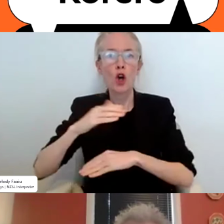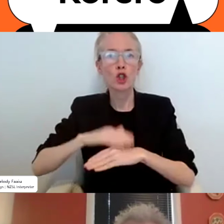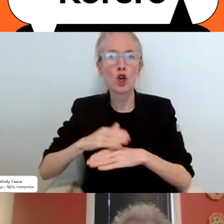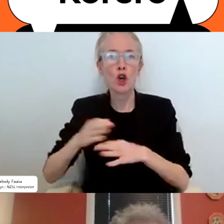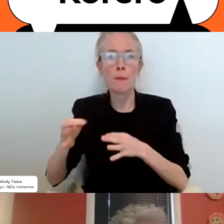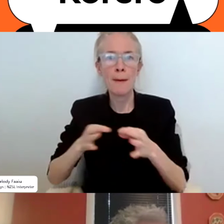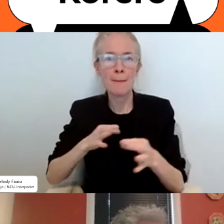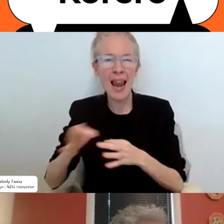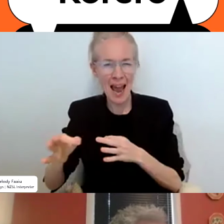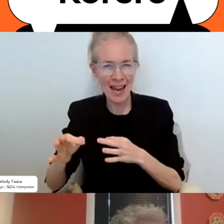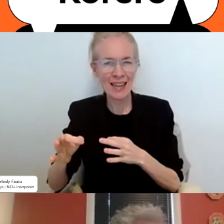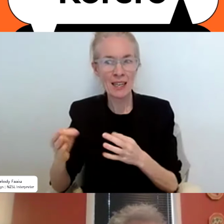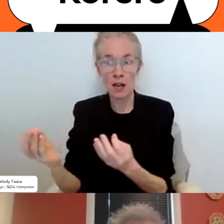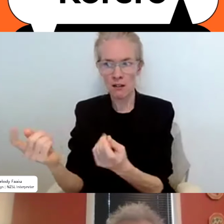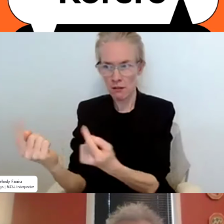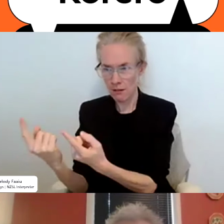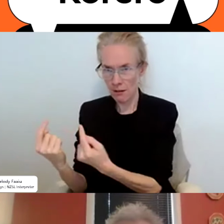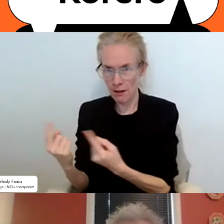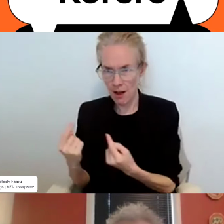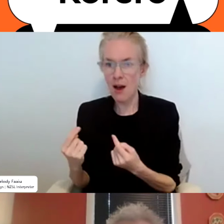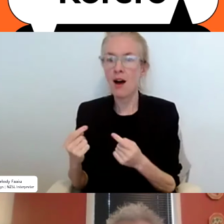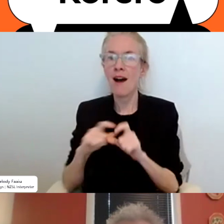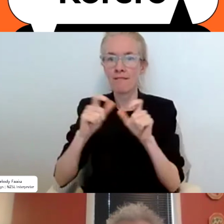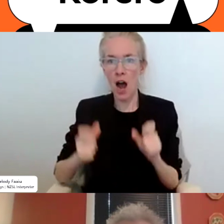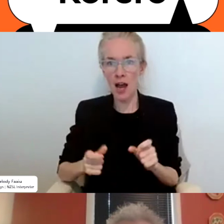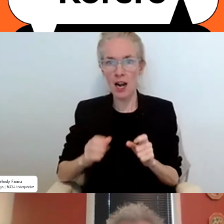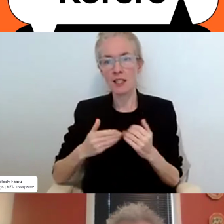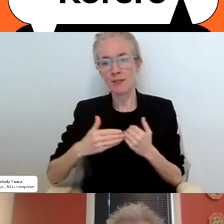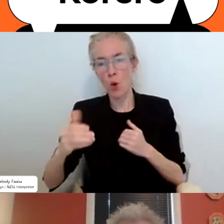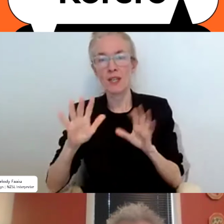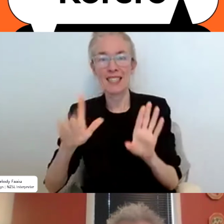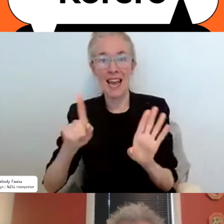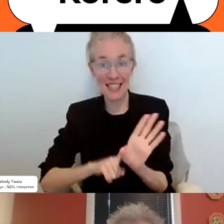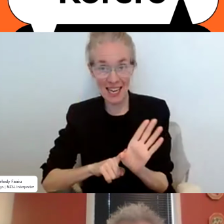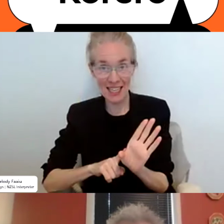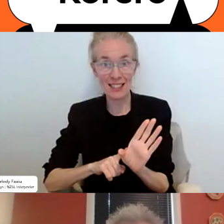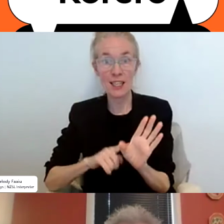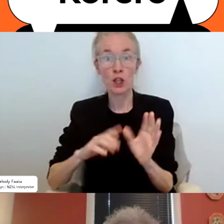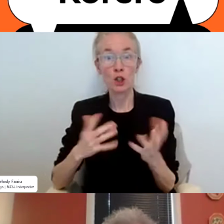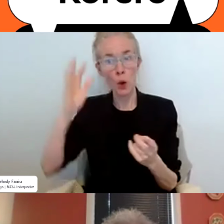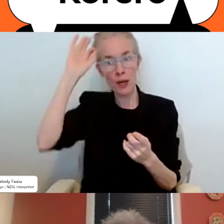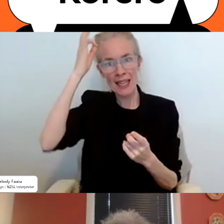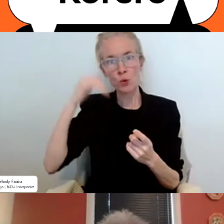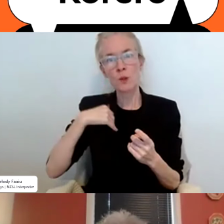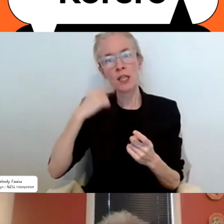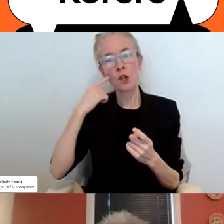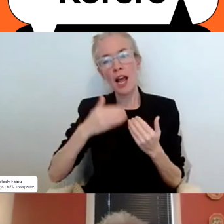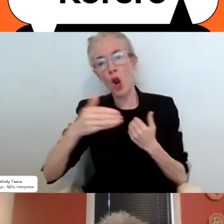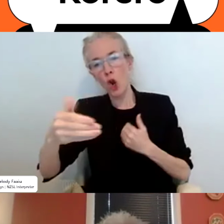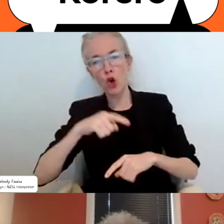then becomes planning and future development. So district plan and